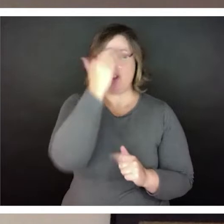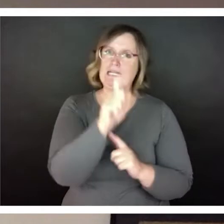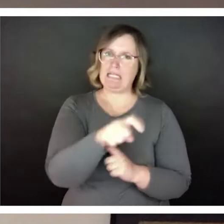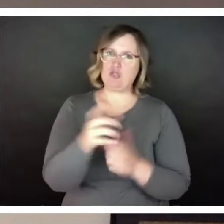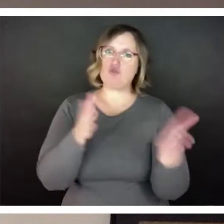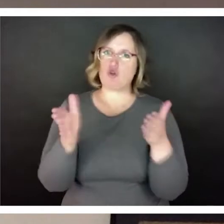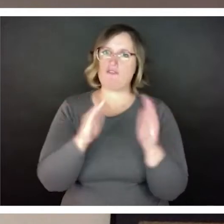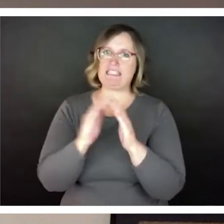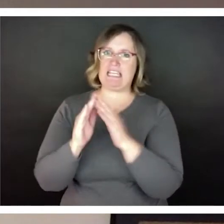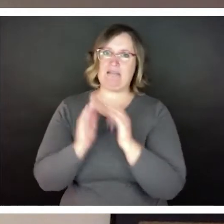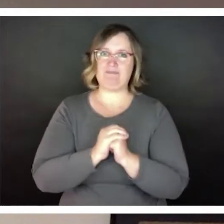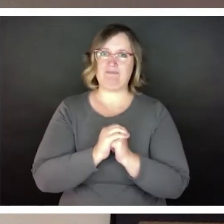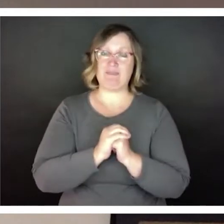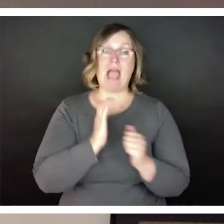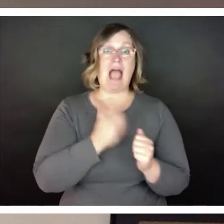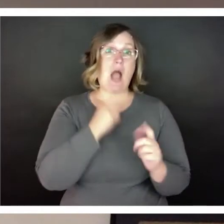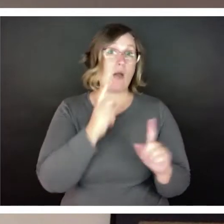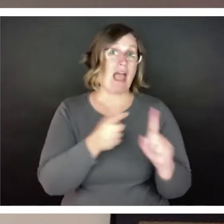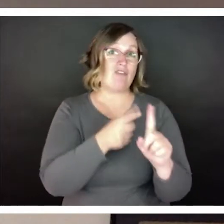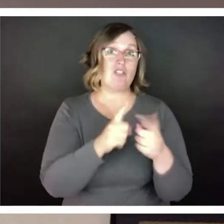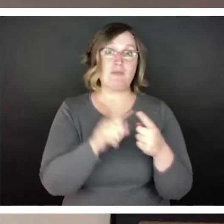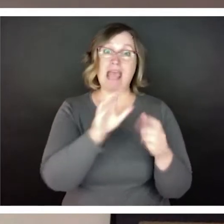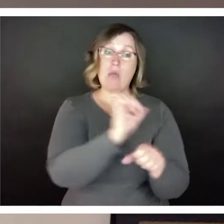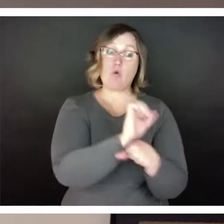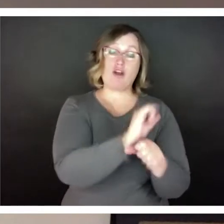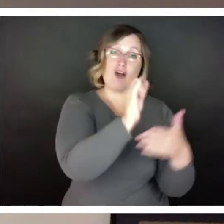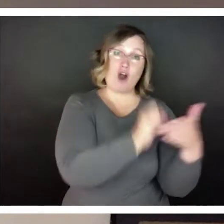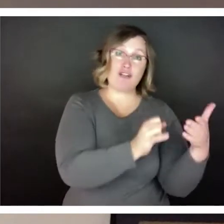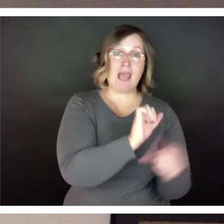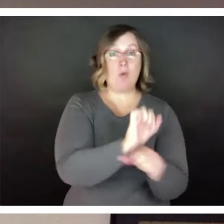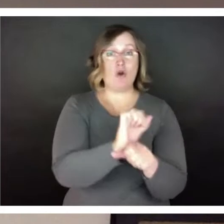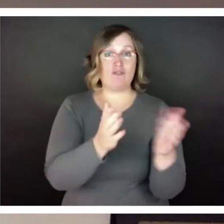May our efforts be a work of art, a work of service and a work of love.